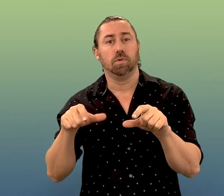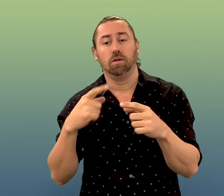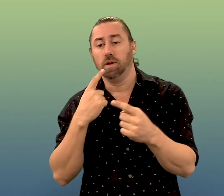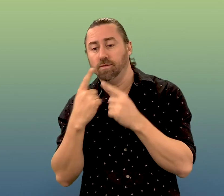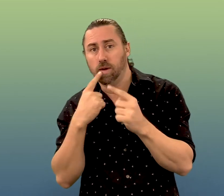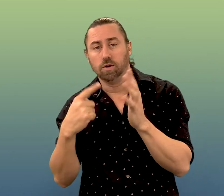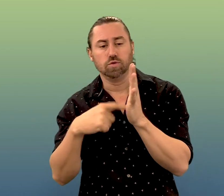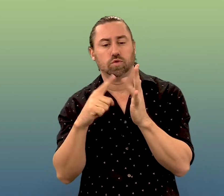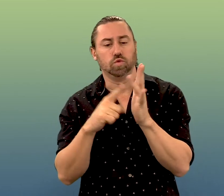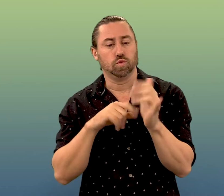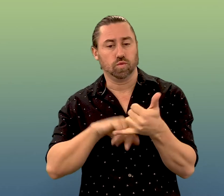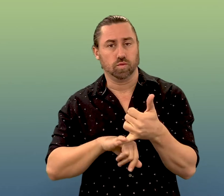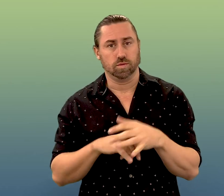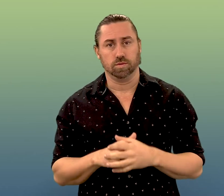Customer information and tools.